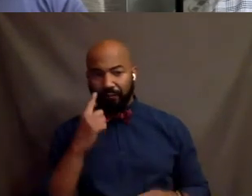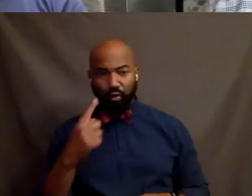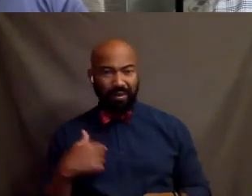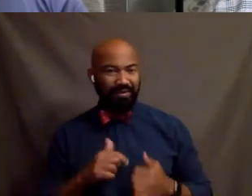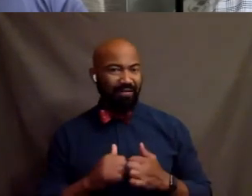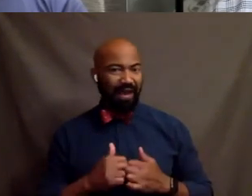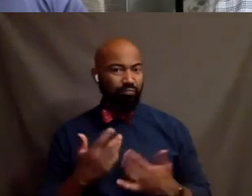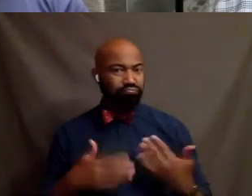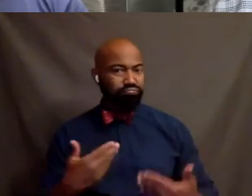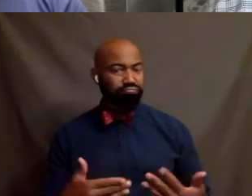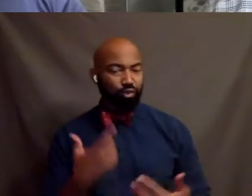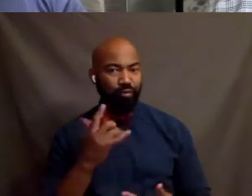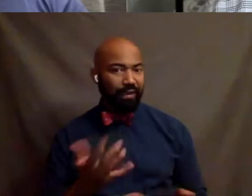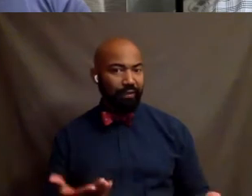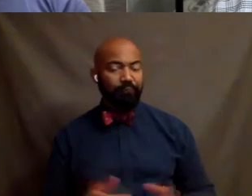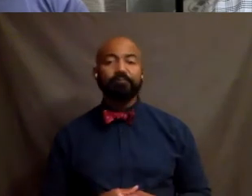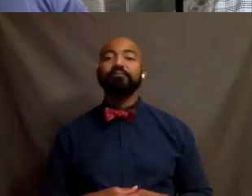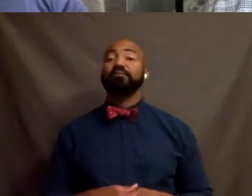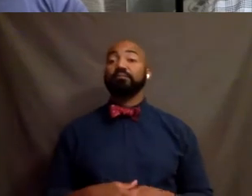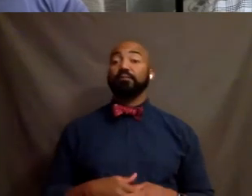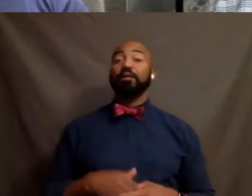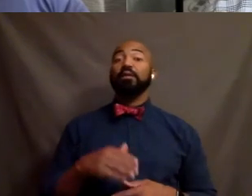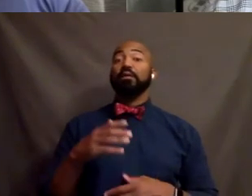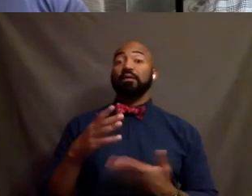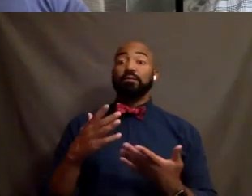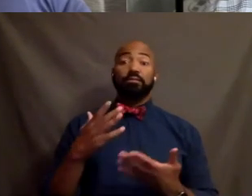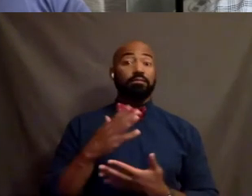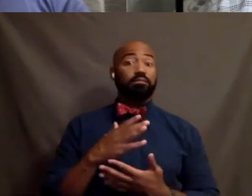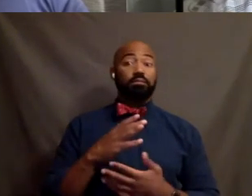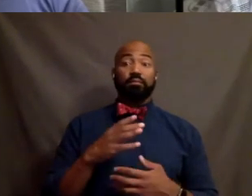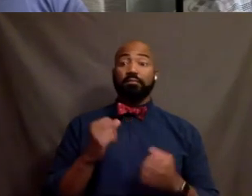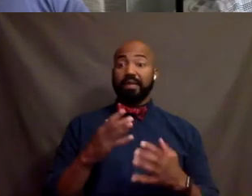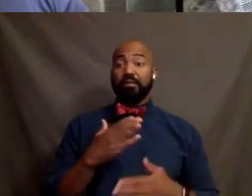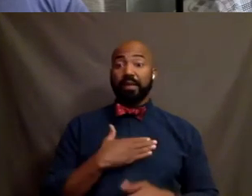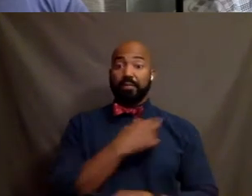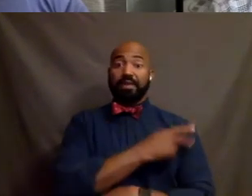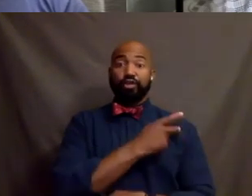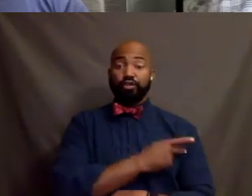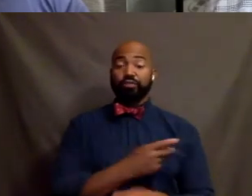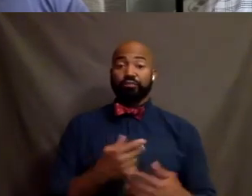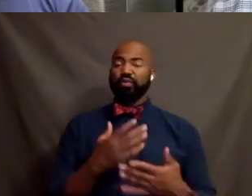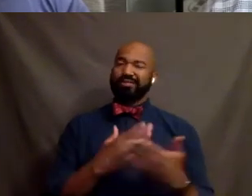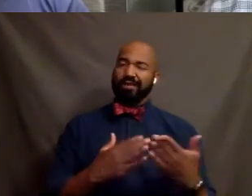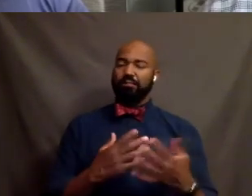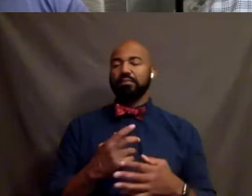I know some of my patients have waited until they've made a job change. Some of my patients are in situations